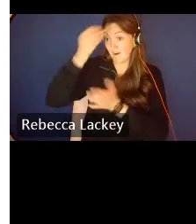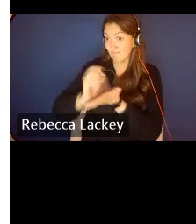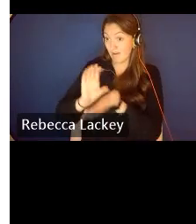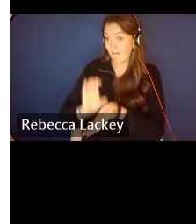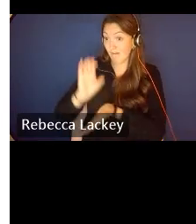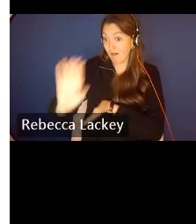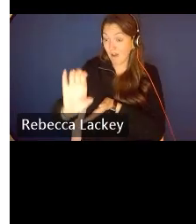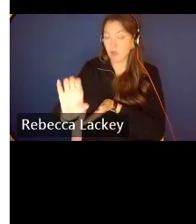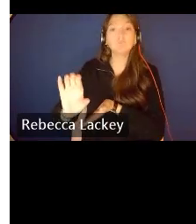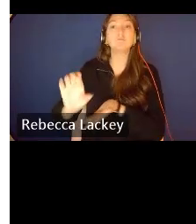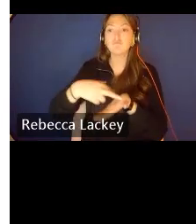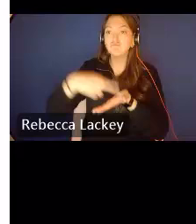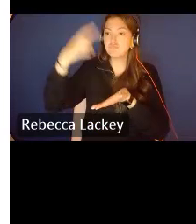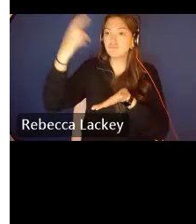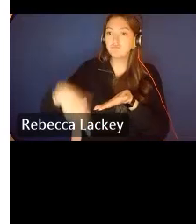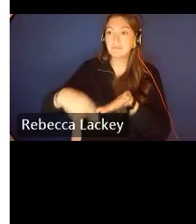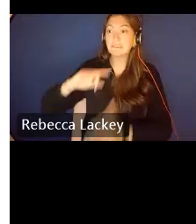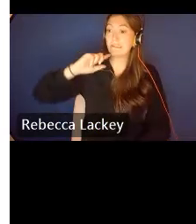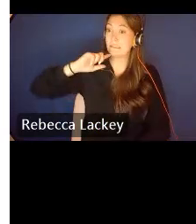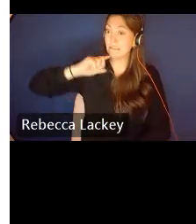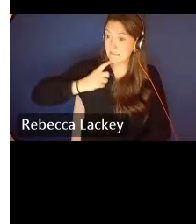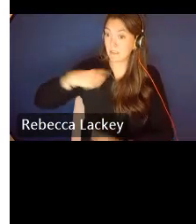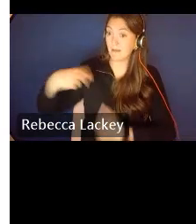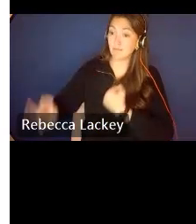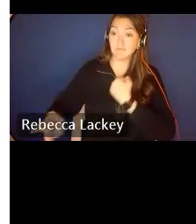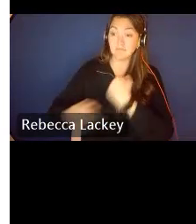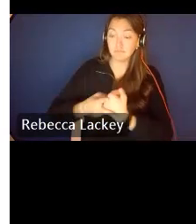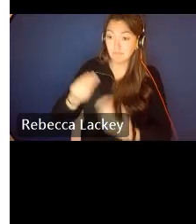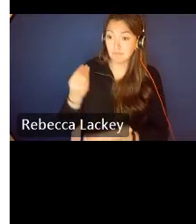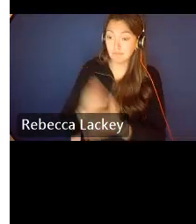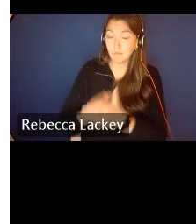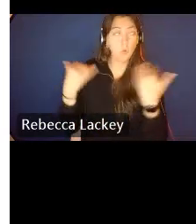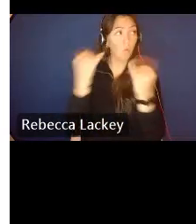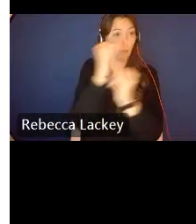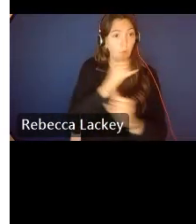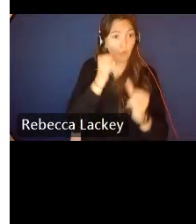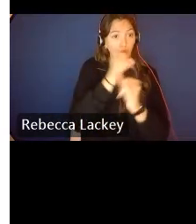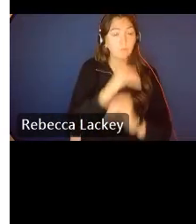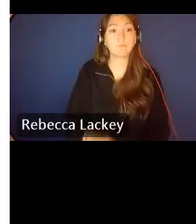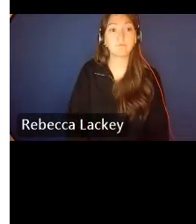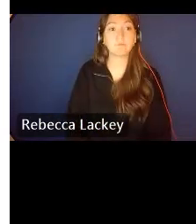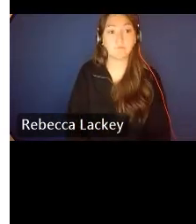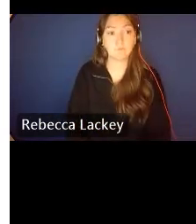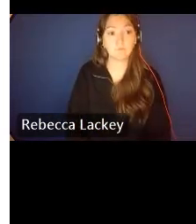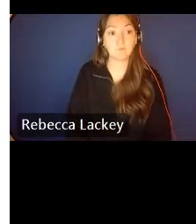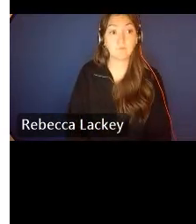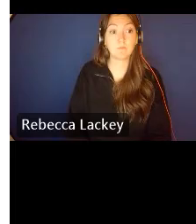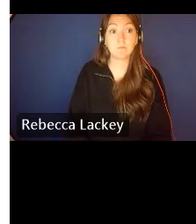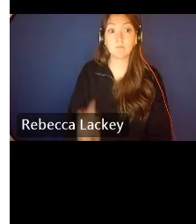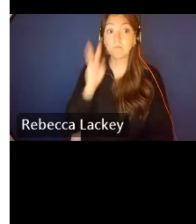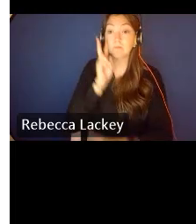that has resulted in a significant savings for county residents. The projected timeline for the